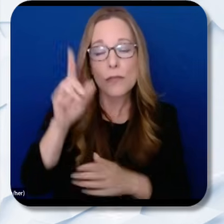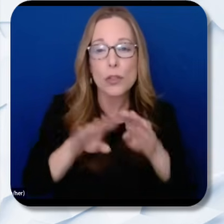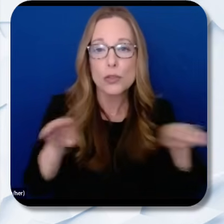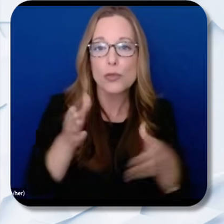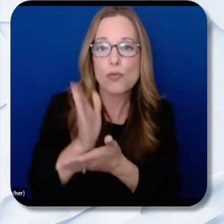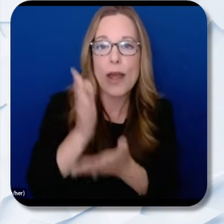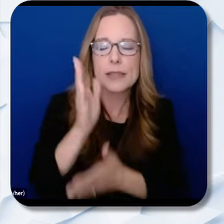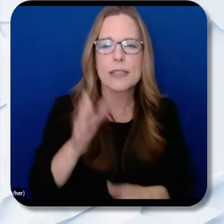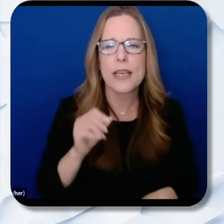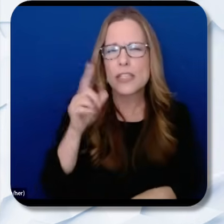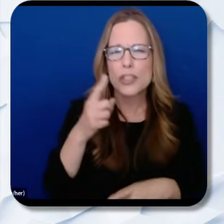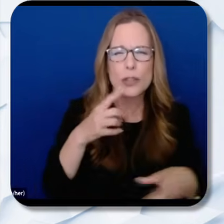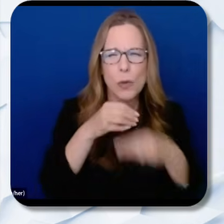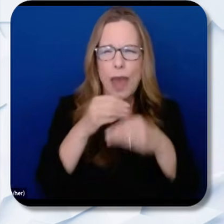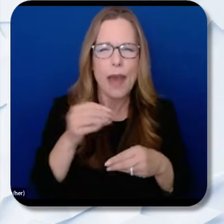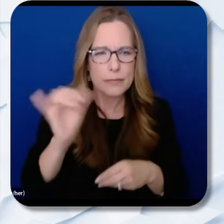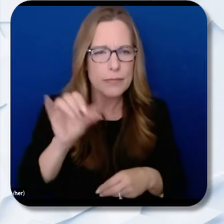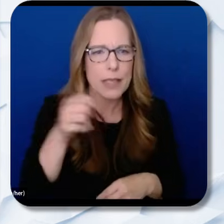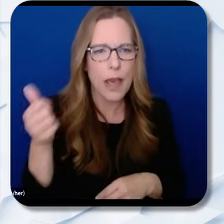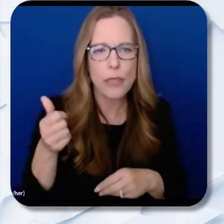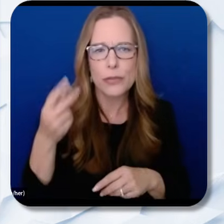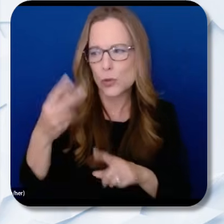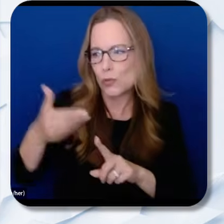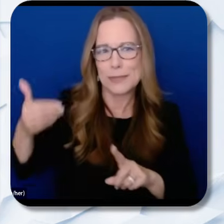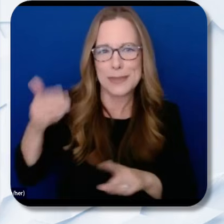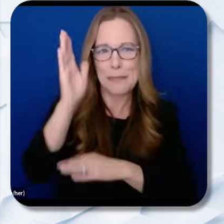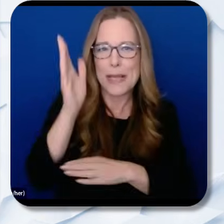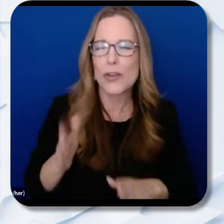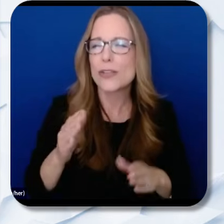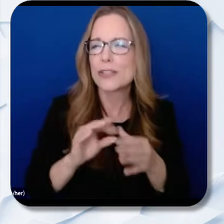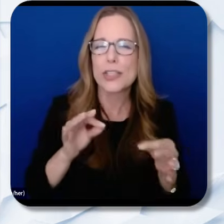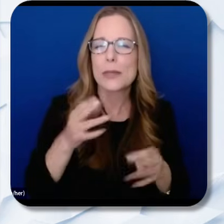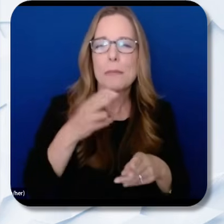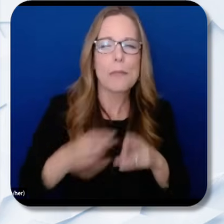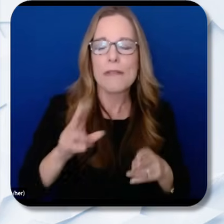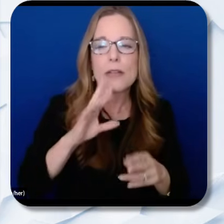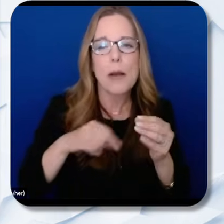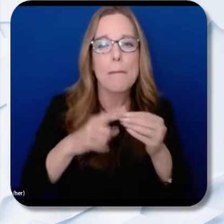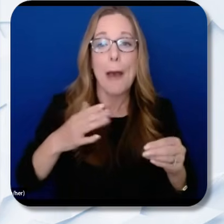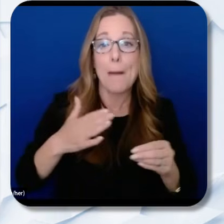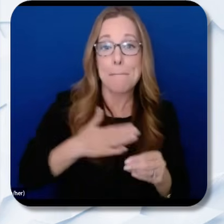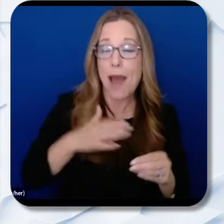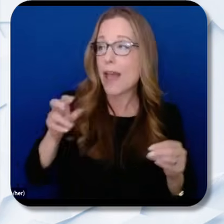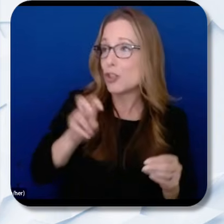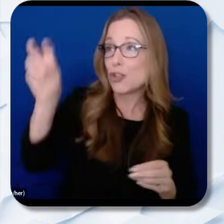I wanted to share briefly a little of what my own path to stability looked like as